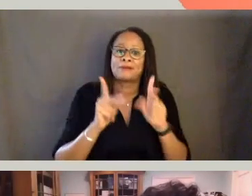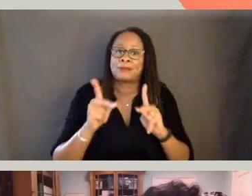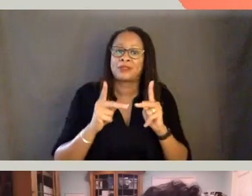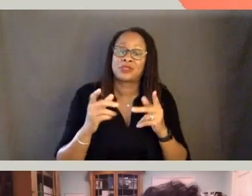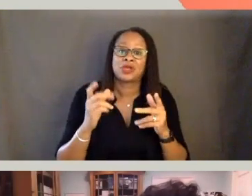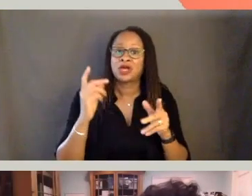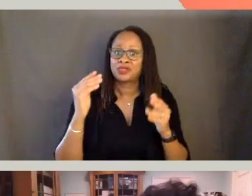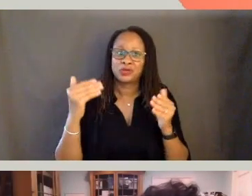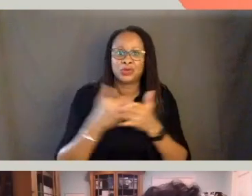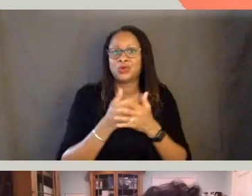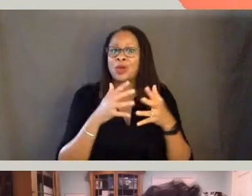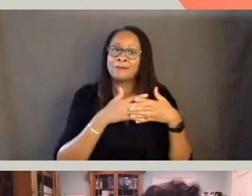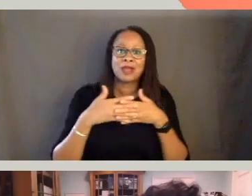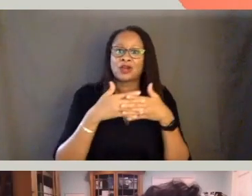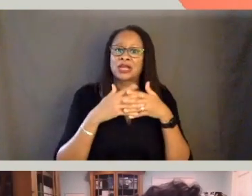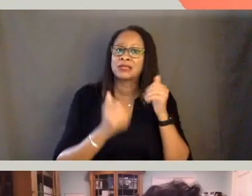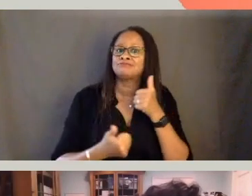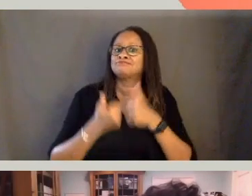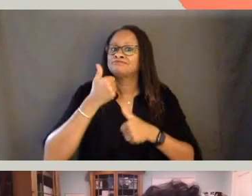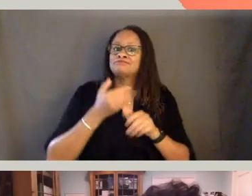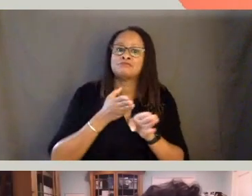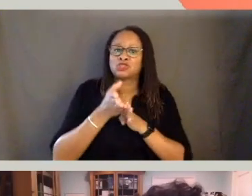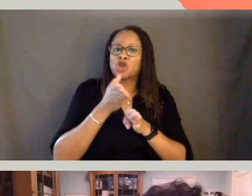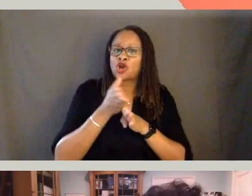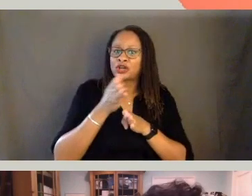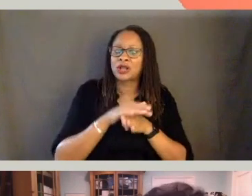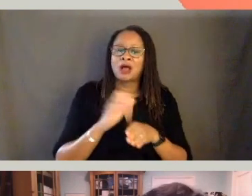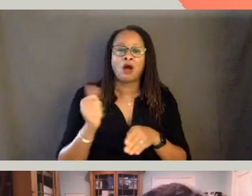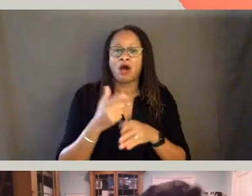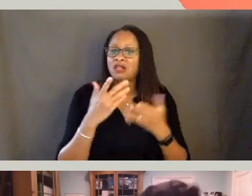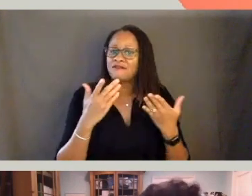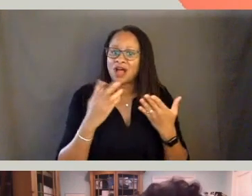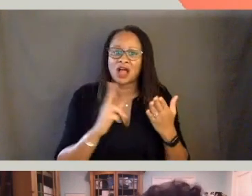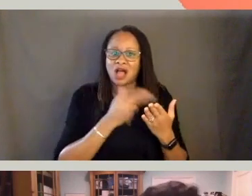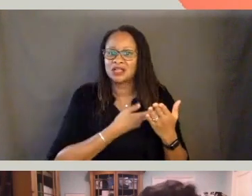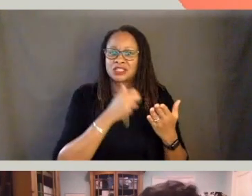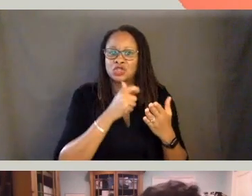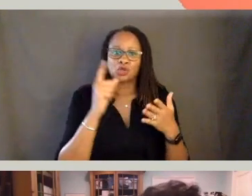All of us who don't check the first box in the list.